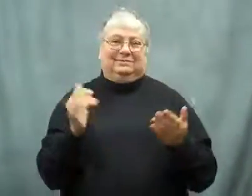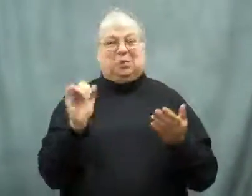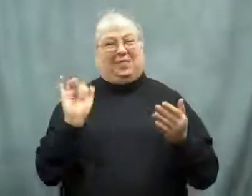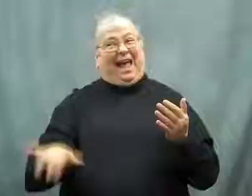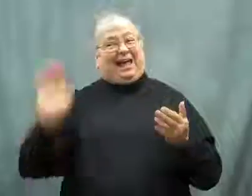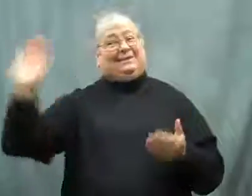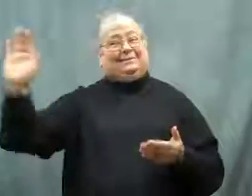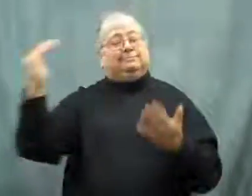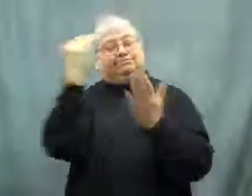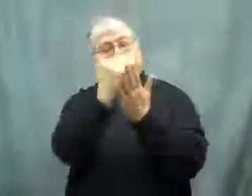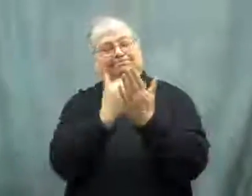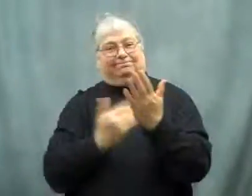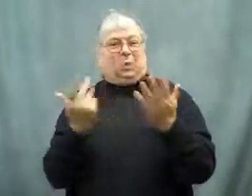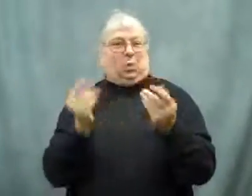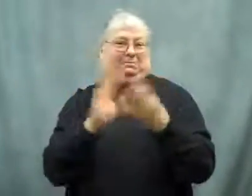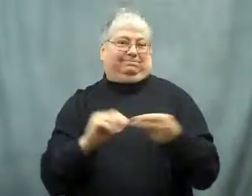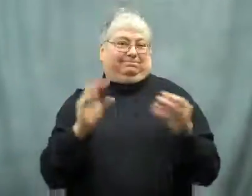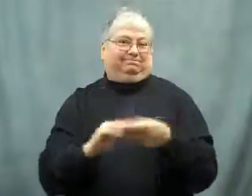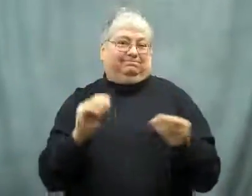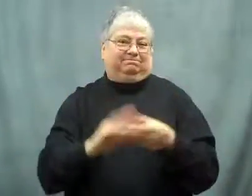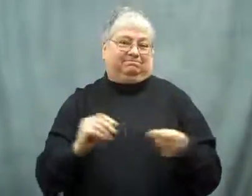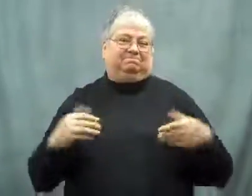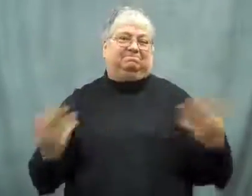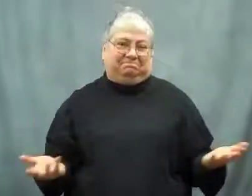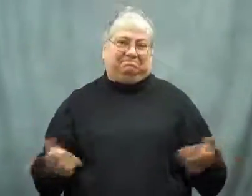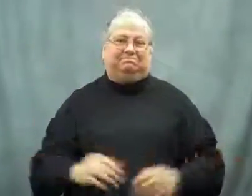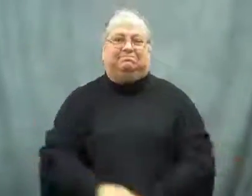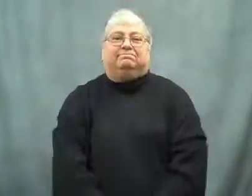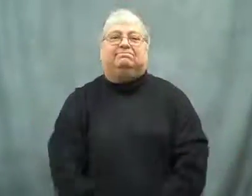So all this was on his agenda, and he talked about it.